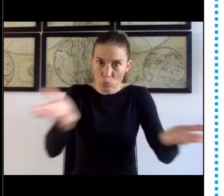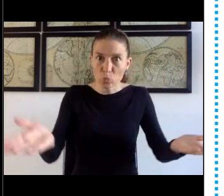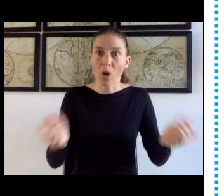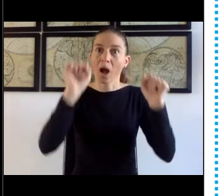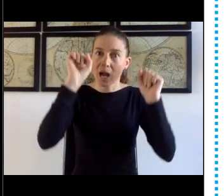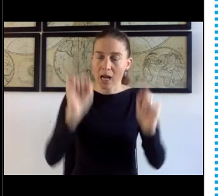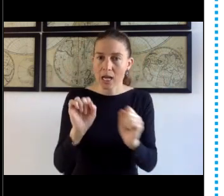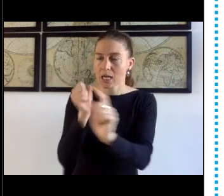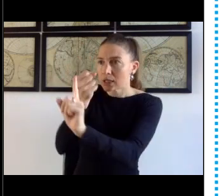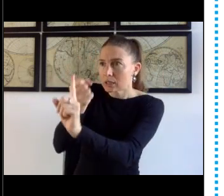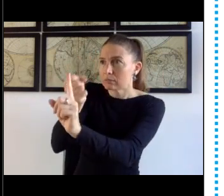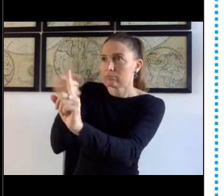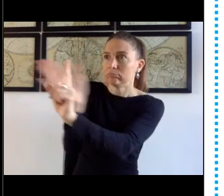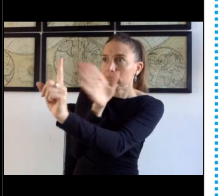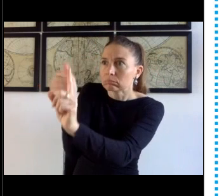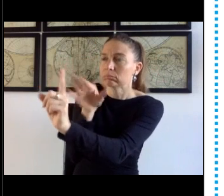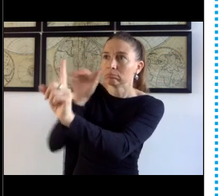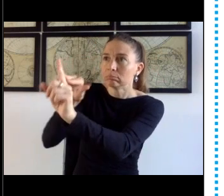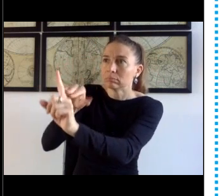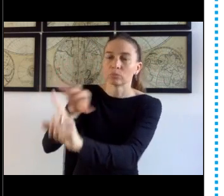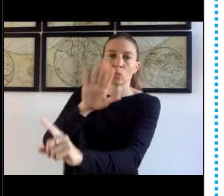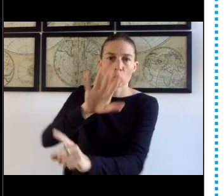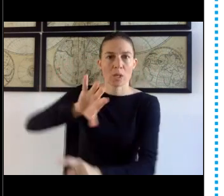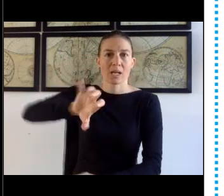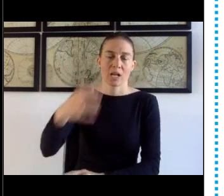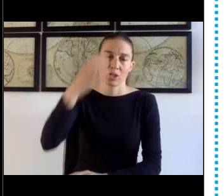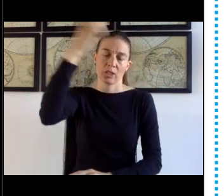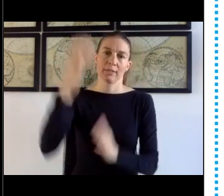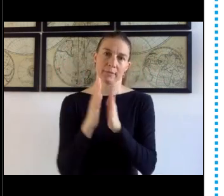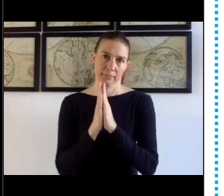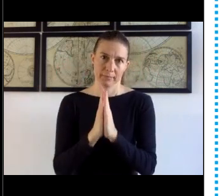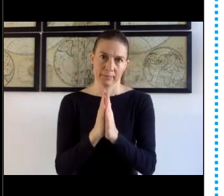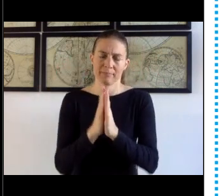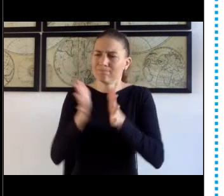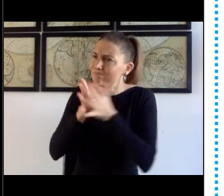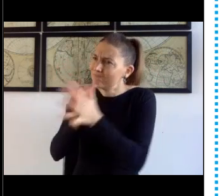if you contact your national Government and explain why this is so important.